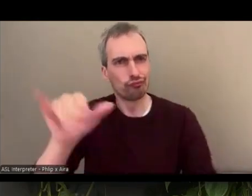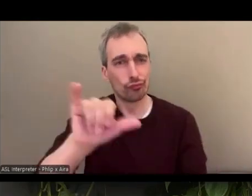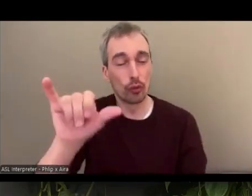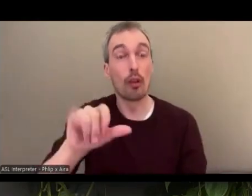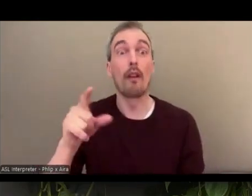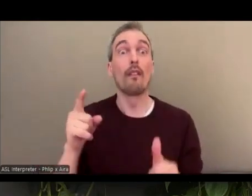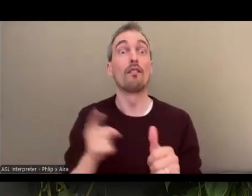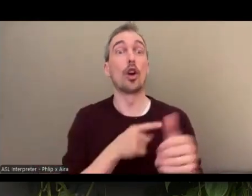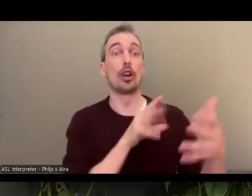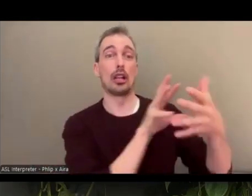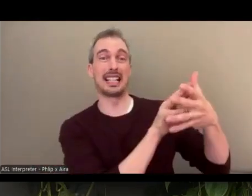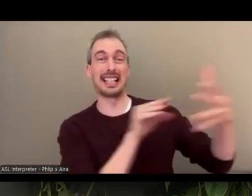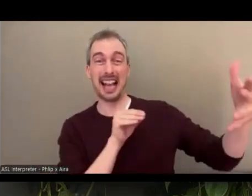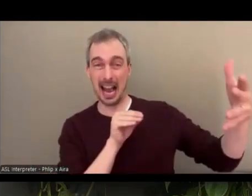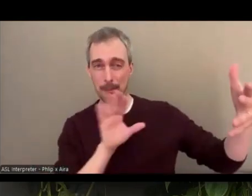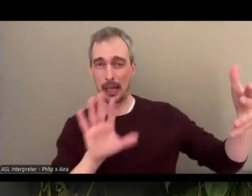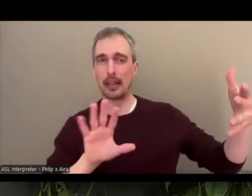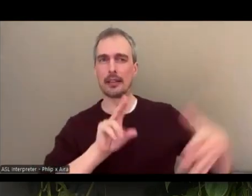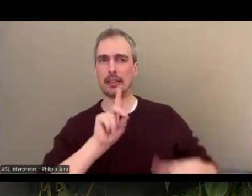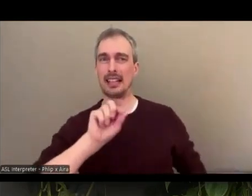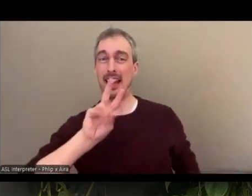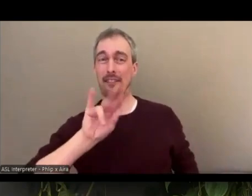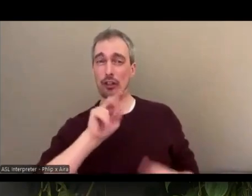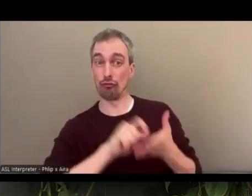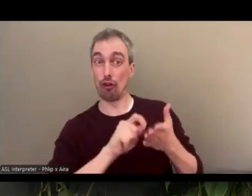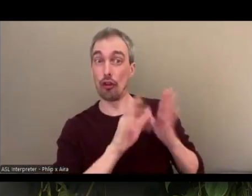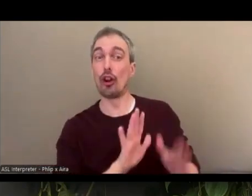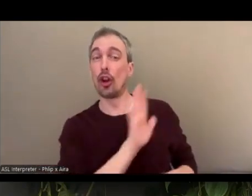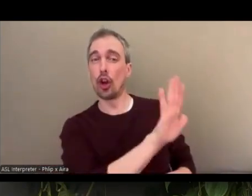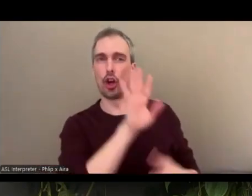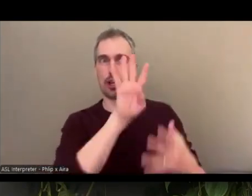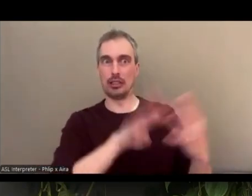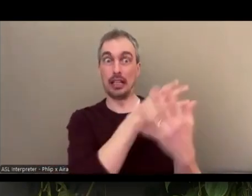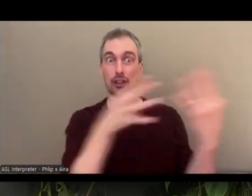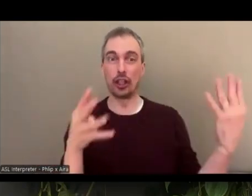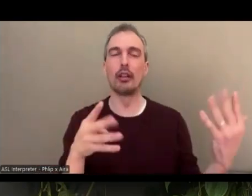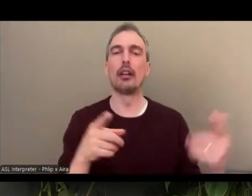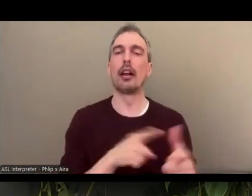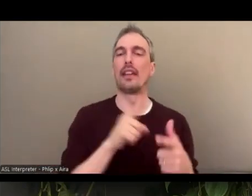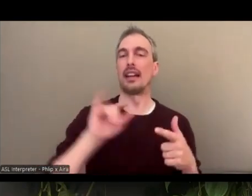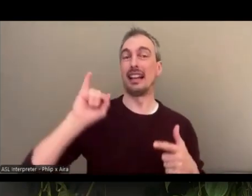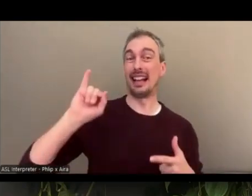duplicated the ICT tab, and set all the proof points back to no activity.